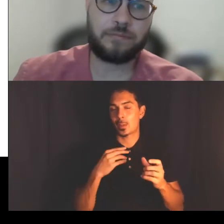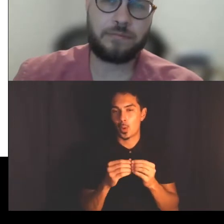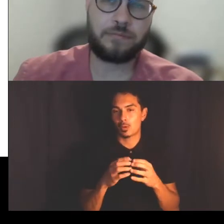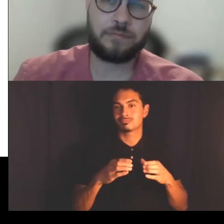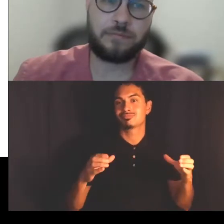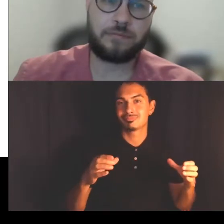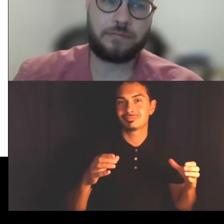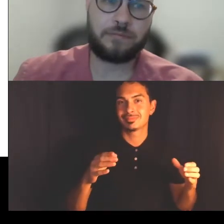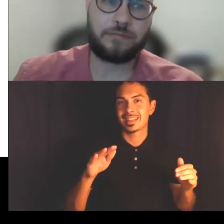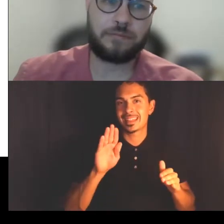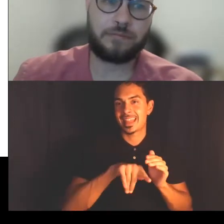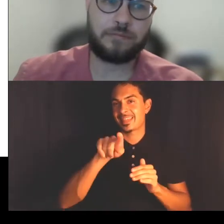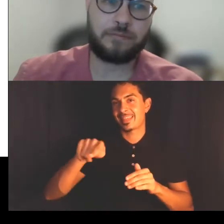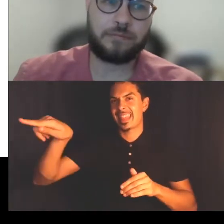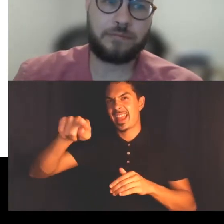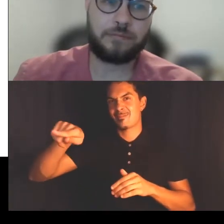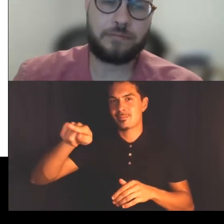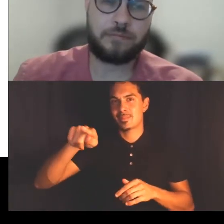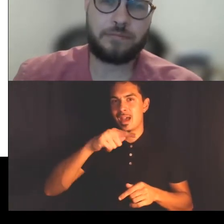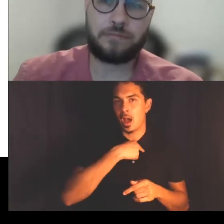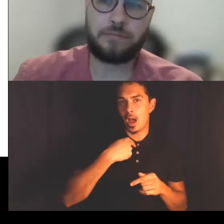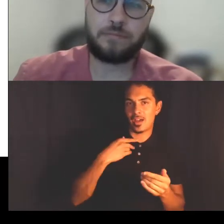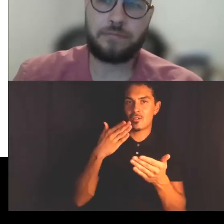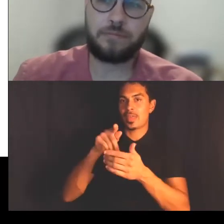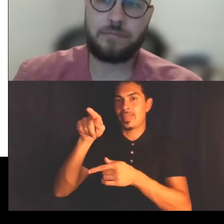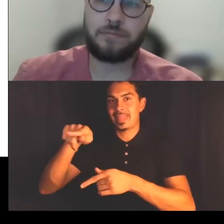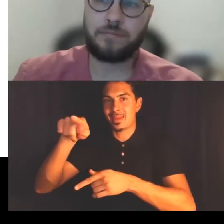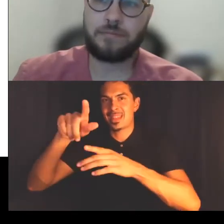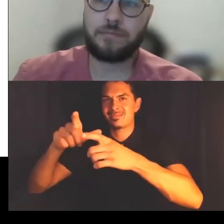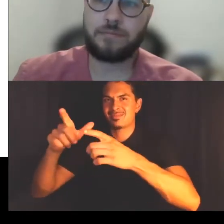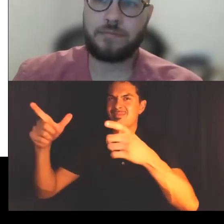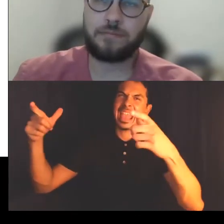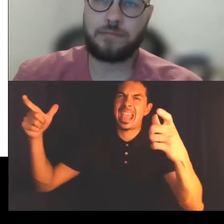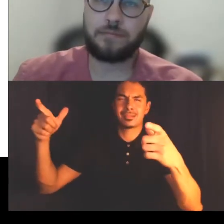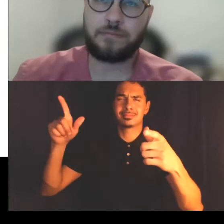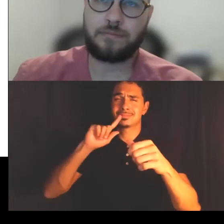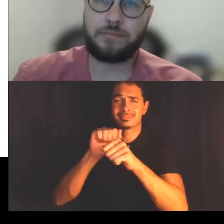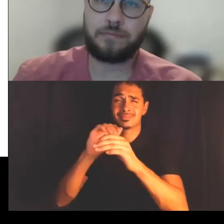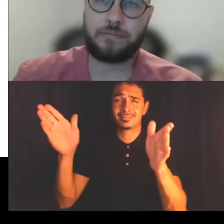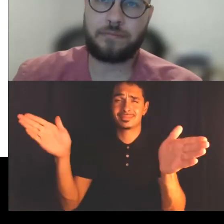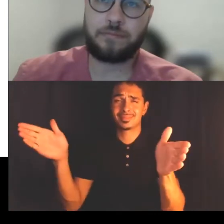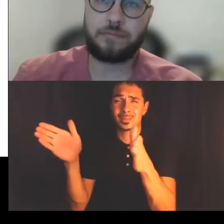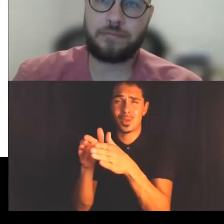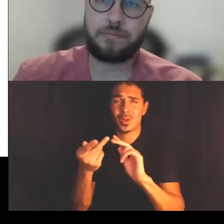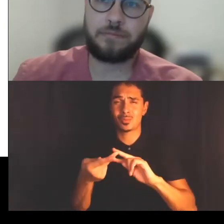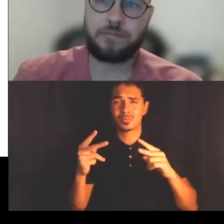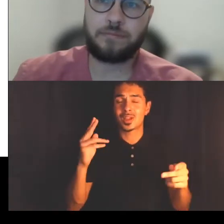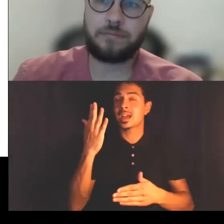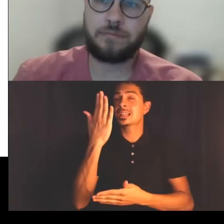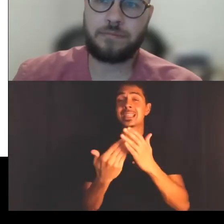But I believe in the power of the people, and I believe that someday, we are going to win.